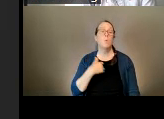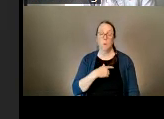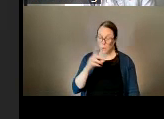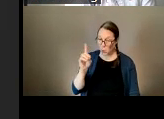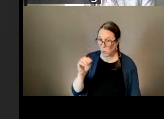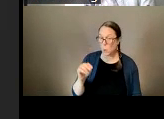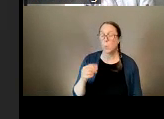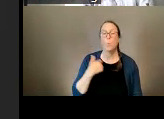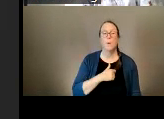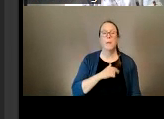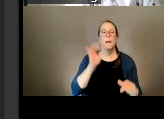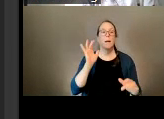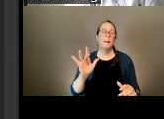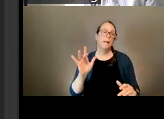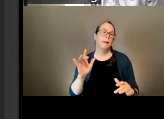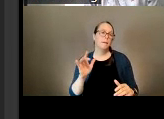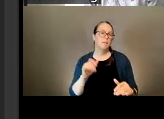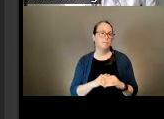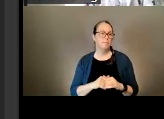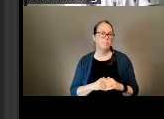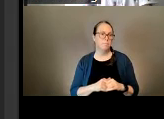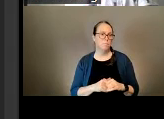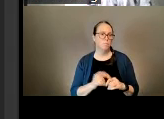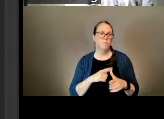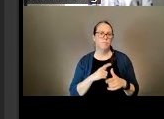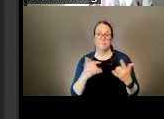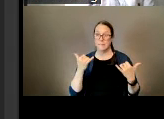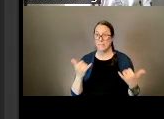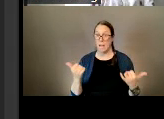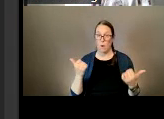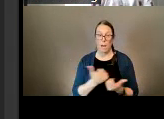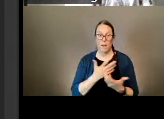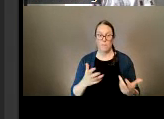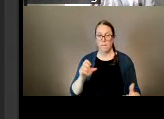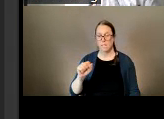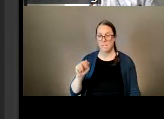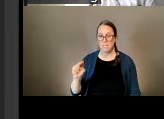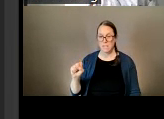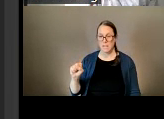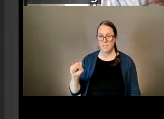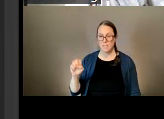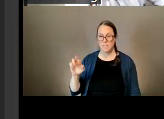We can just click Arial here, and so now everything is a sans seriffed font.